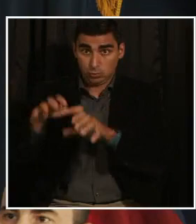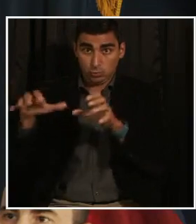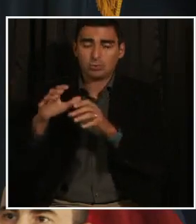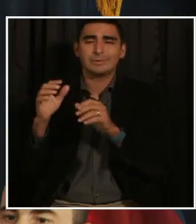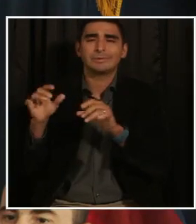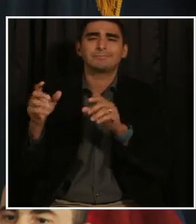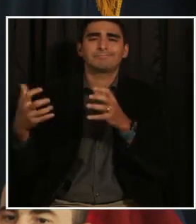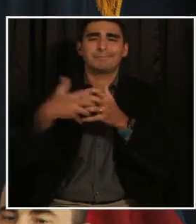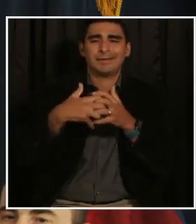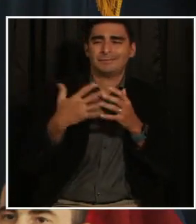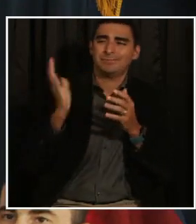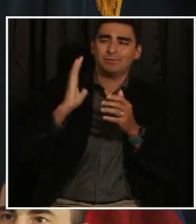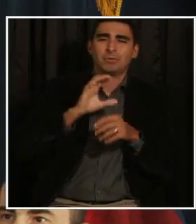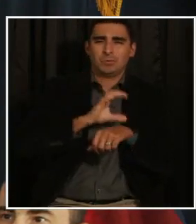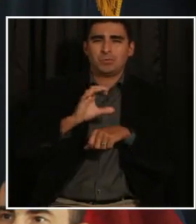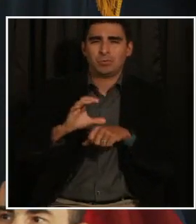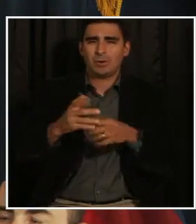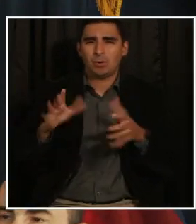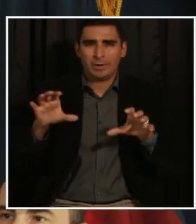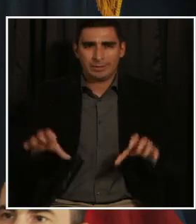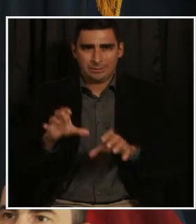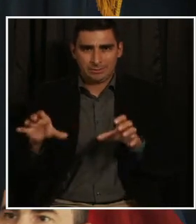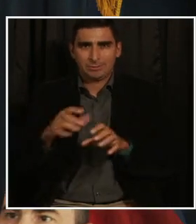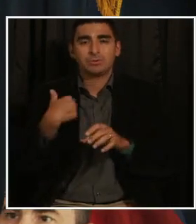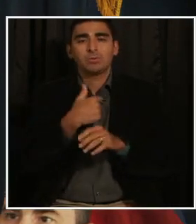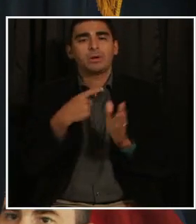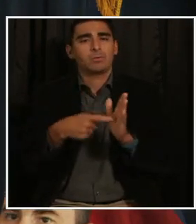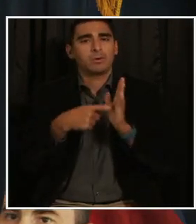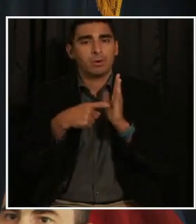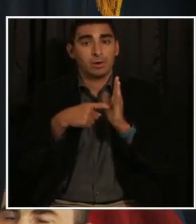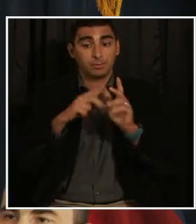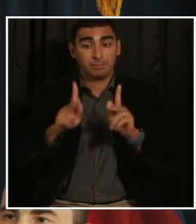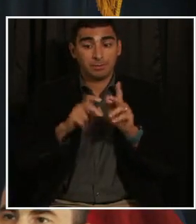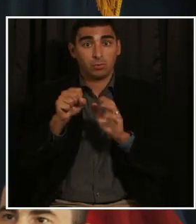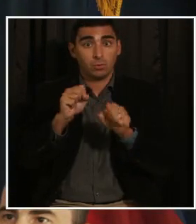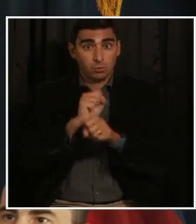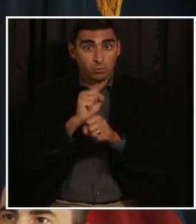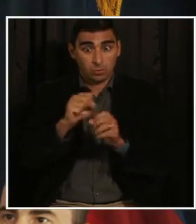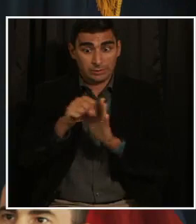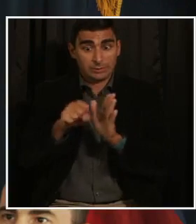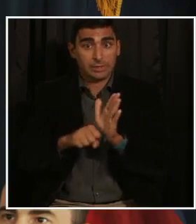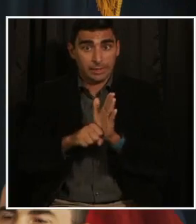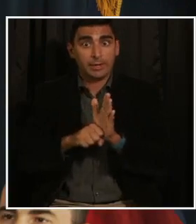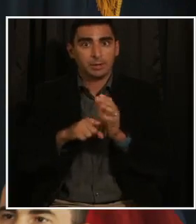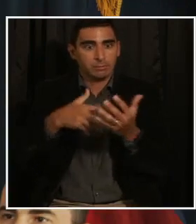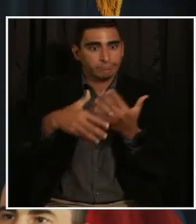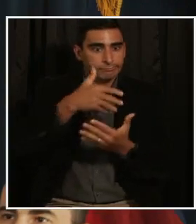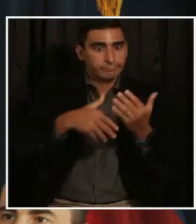in that we required our state workers that are around others in our youth facilities our prisons